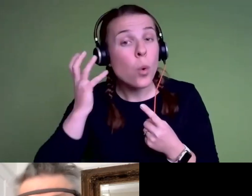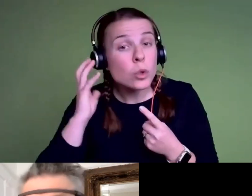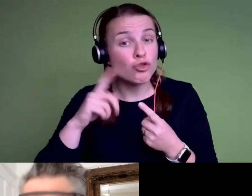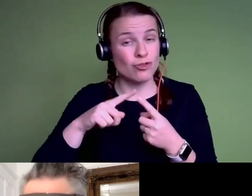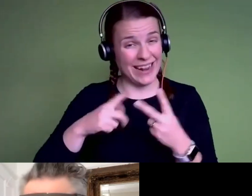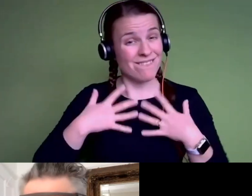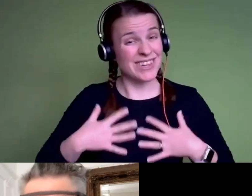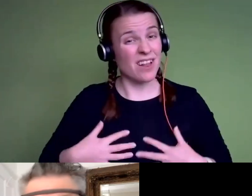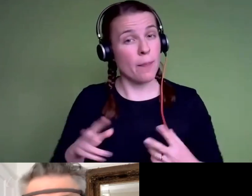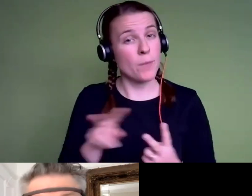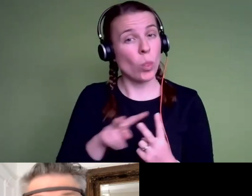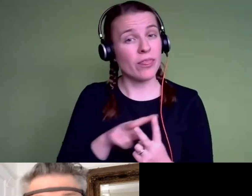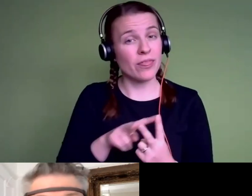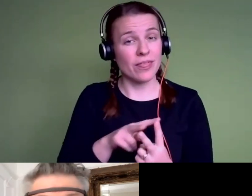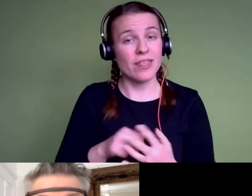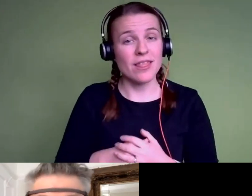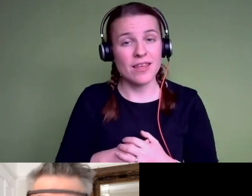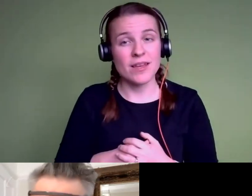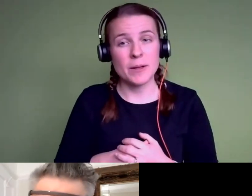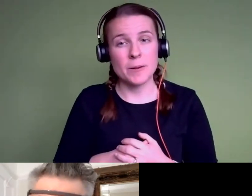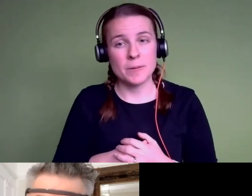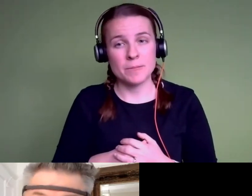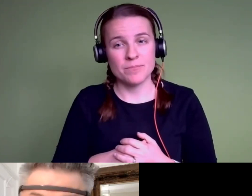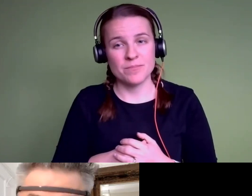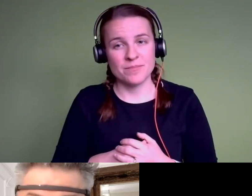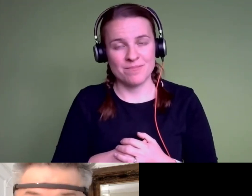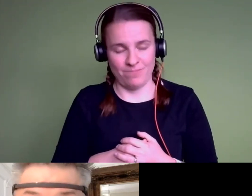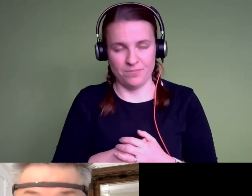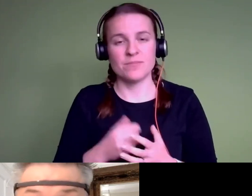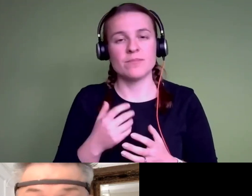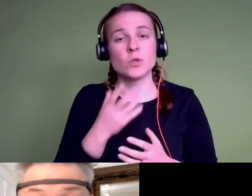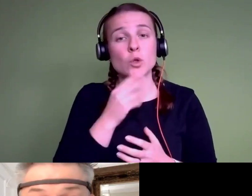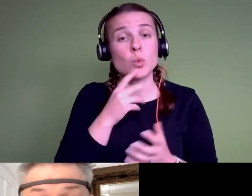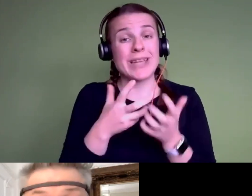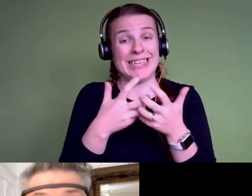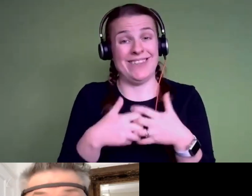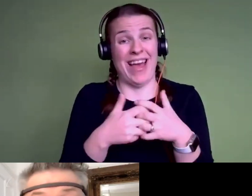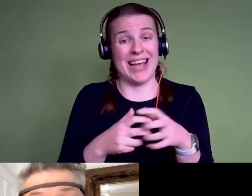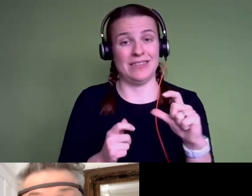in an auditory , and physical way. So, I have